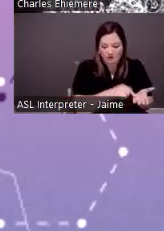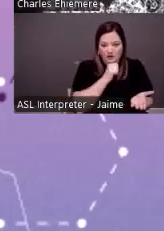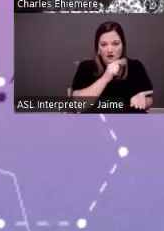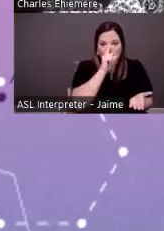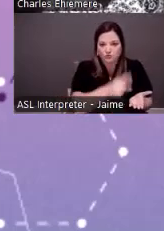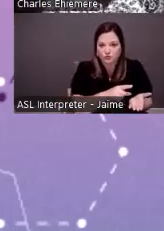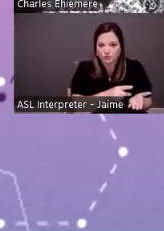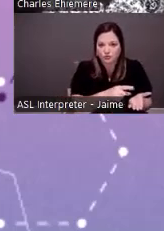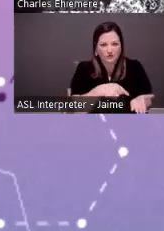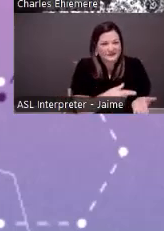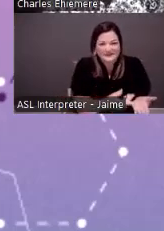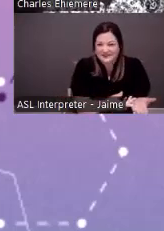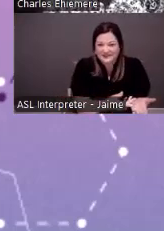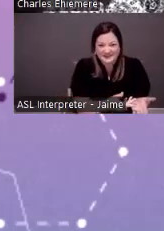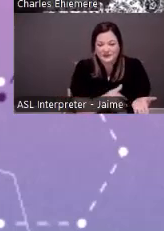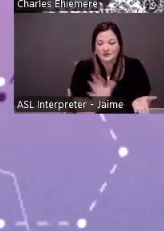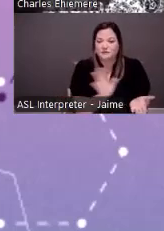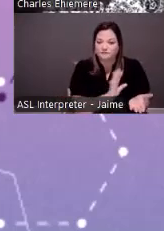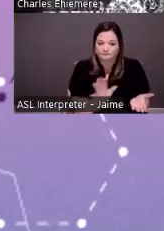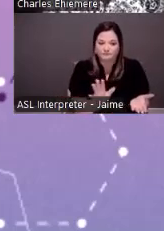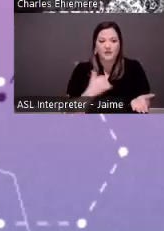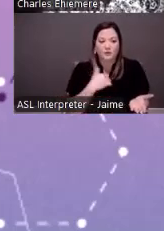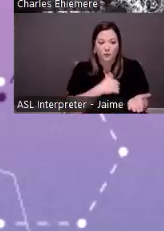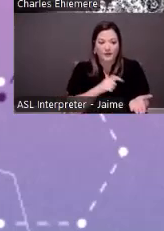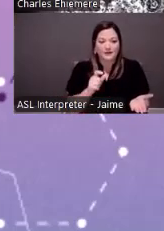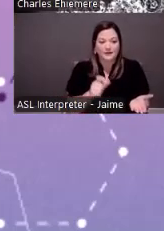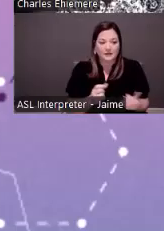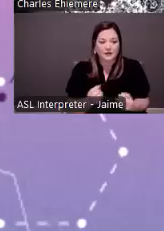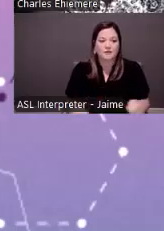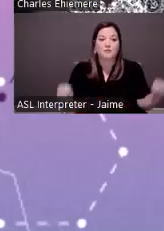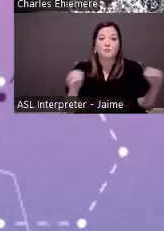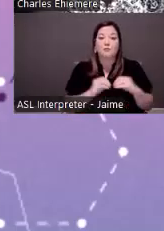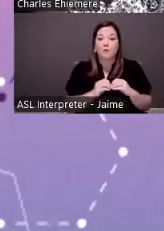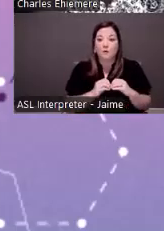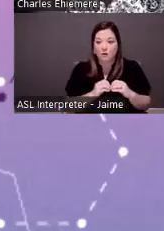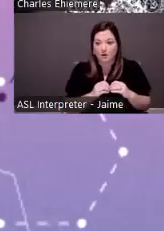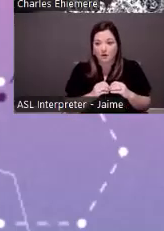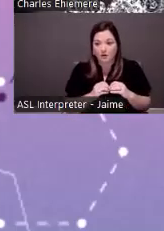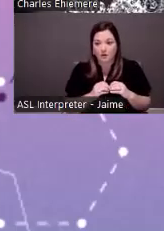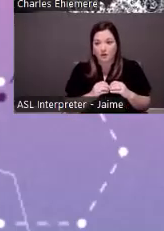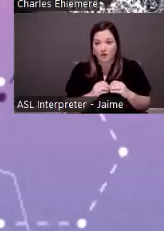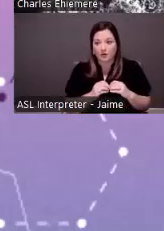we live more of communal life, so once a respected community